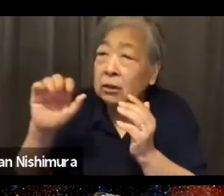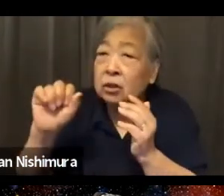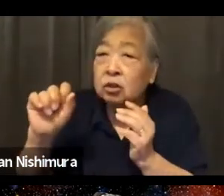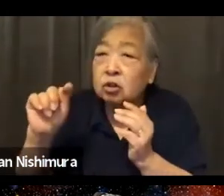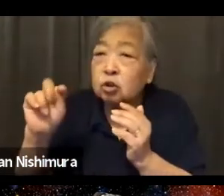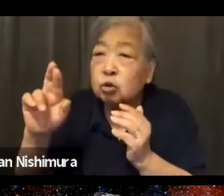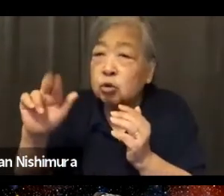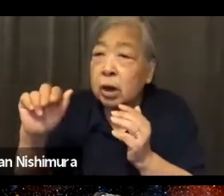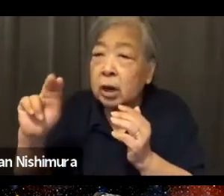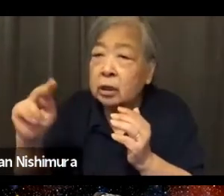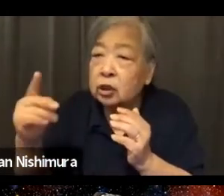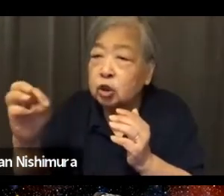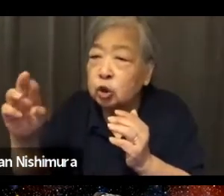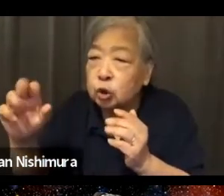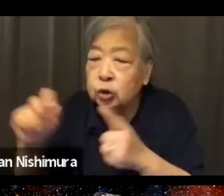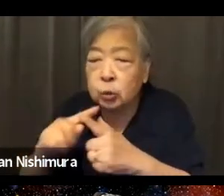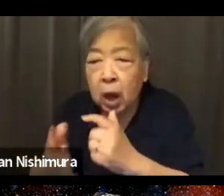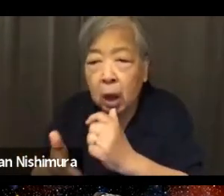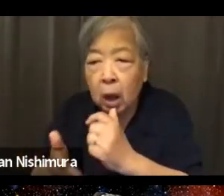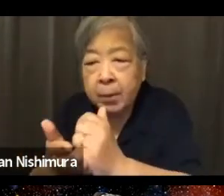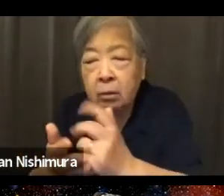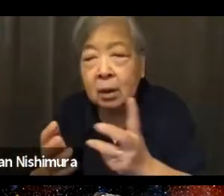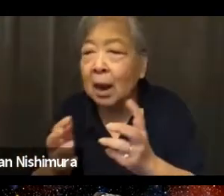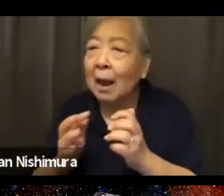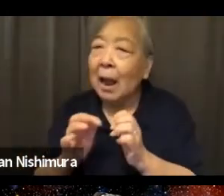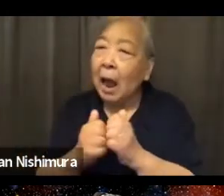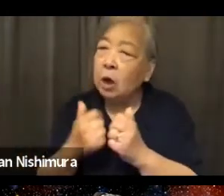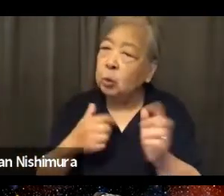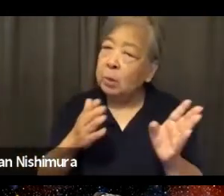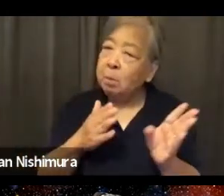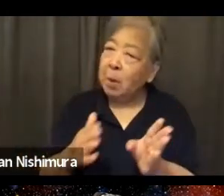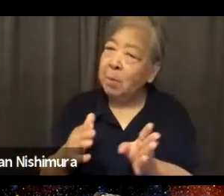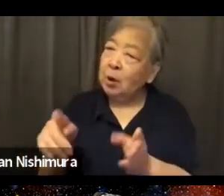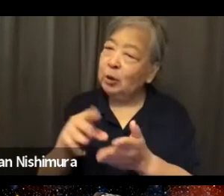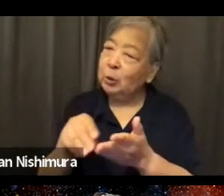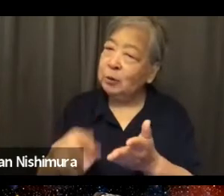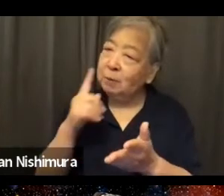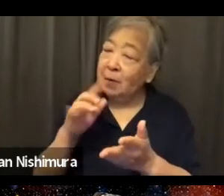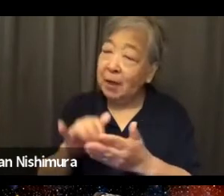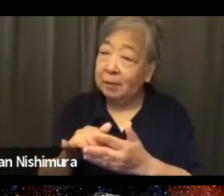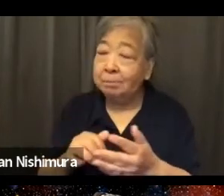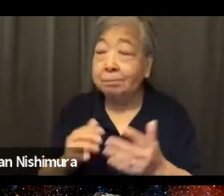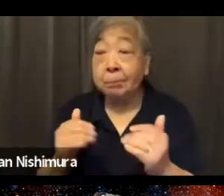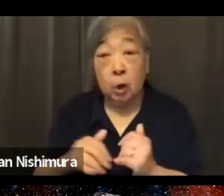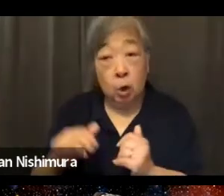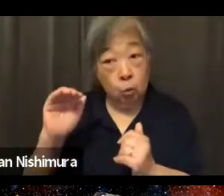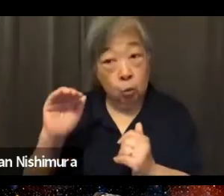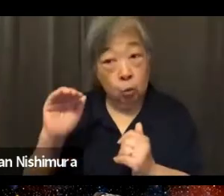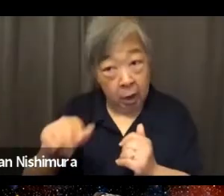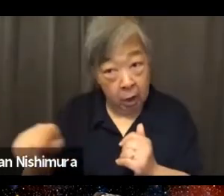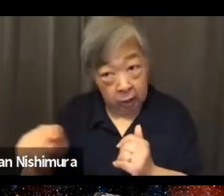how are we preparing them for that? And then, of course, reminding students about accommodation request time lines.